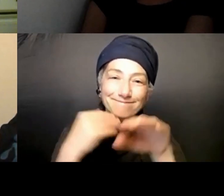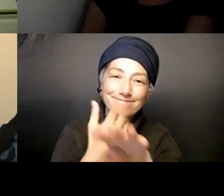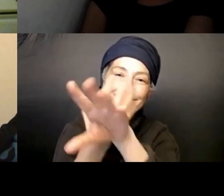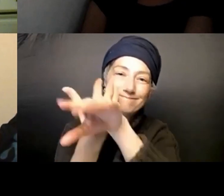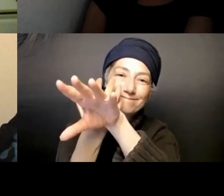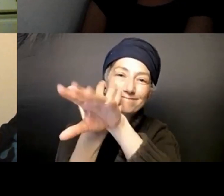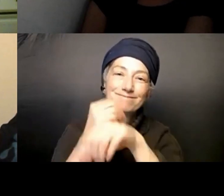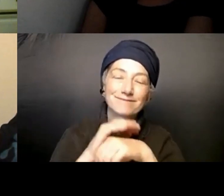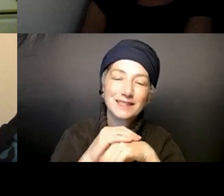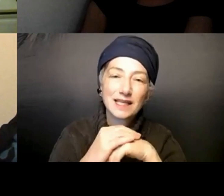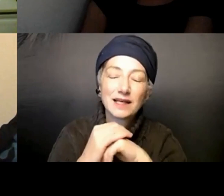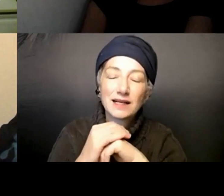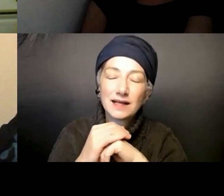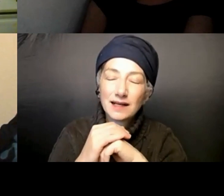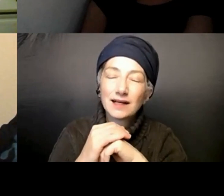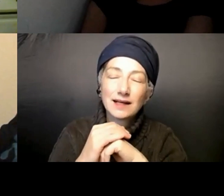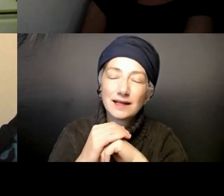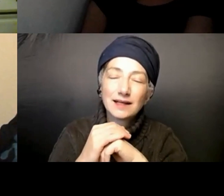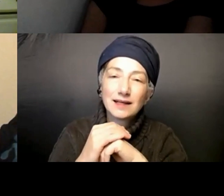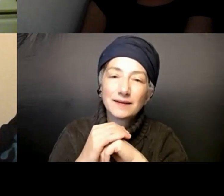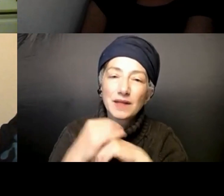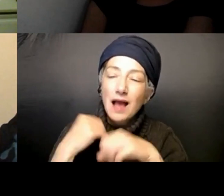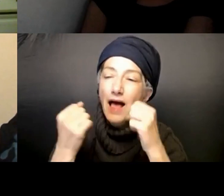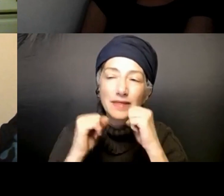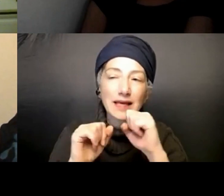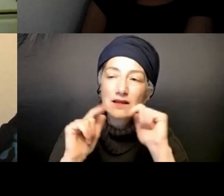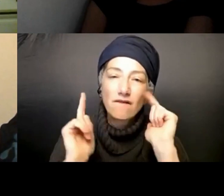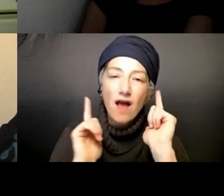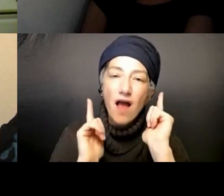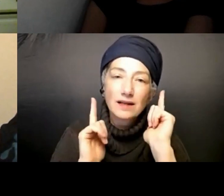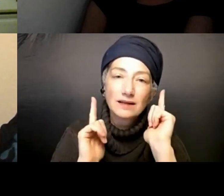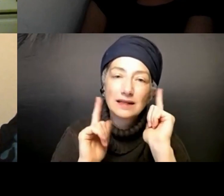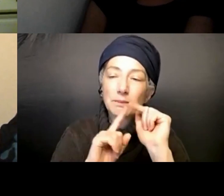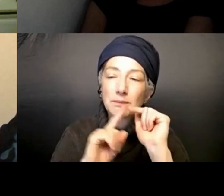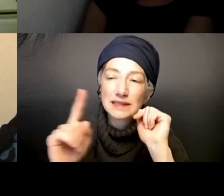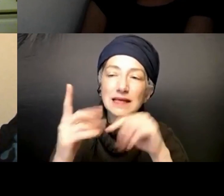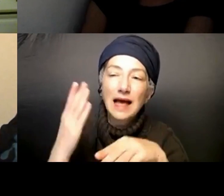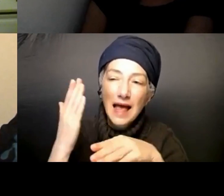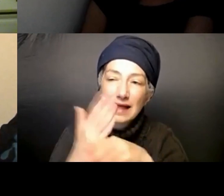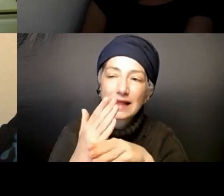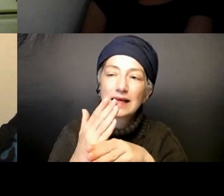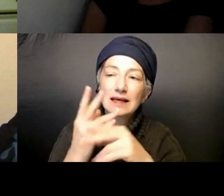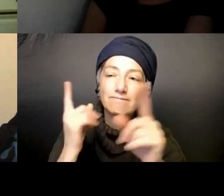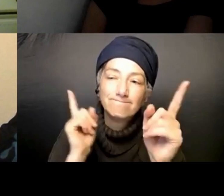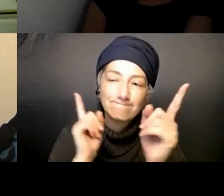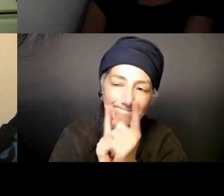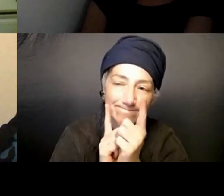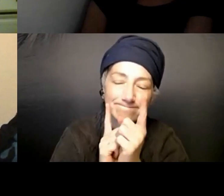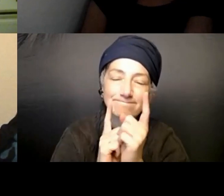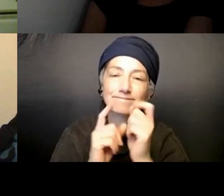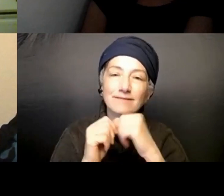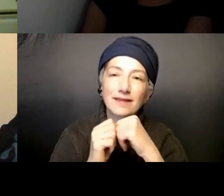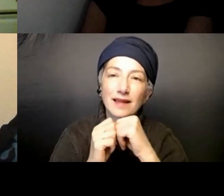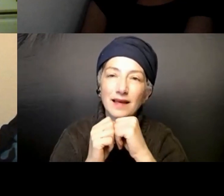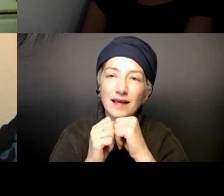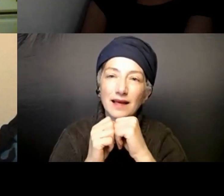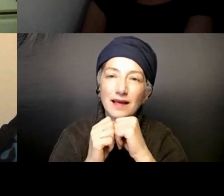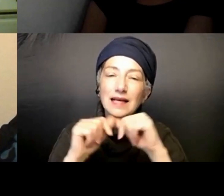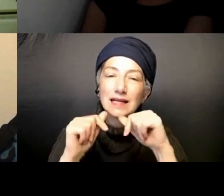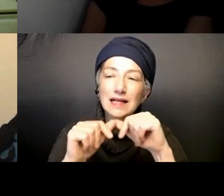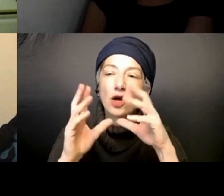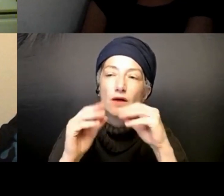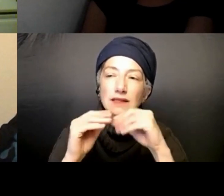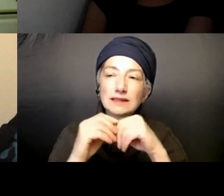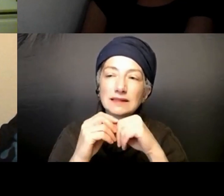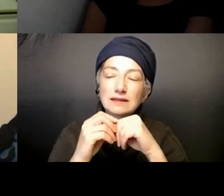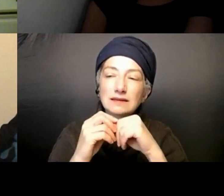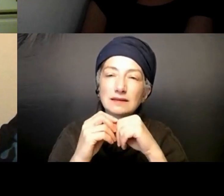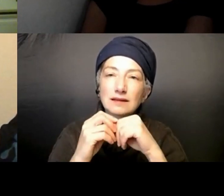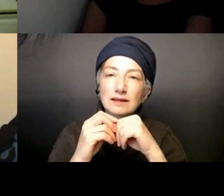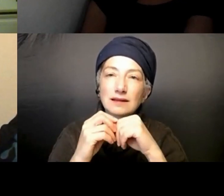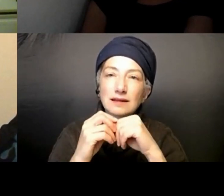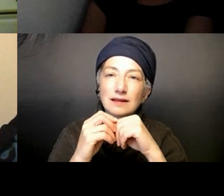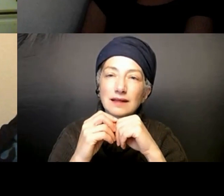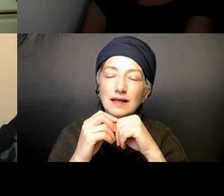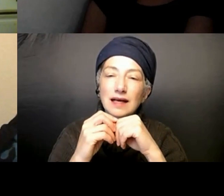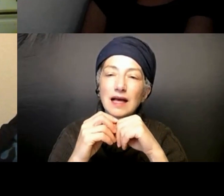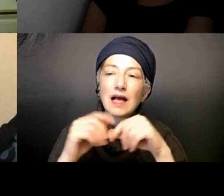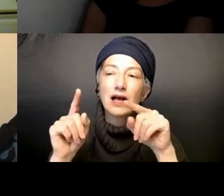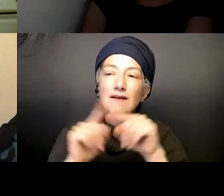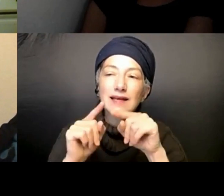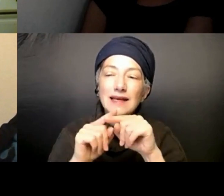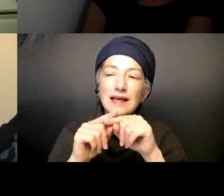And I actually can't wait to hear, to see, to witness what this conference will spark in our communities.